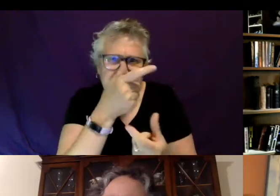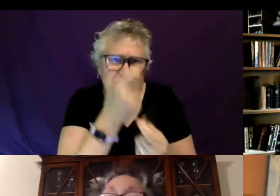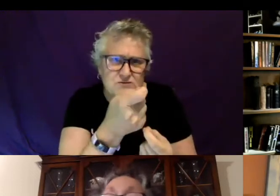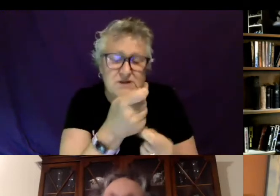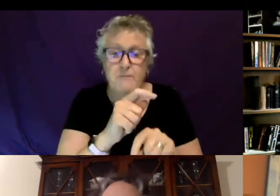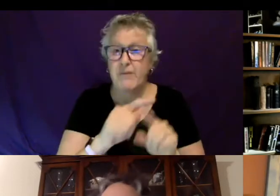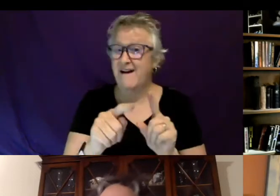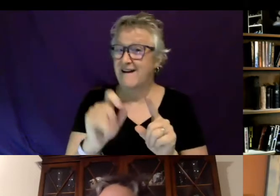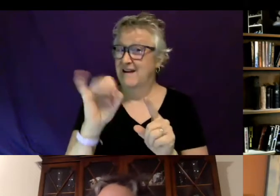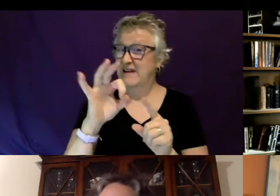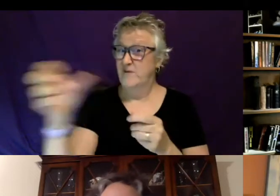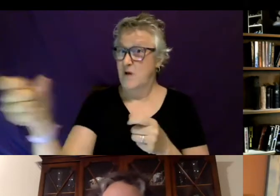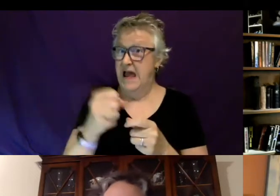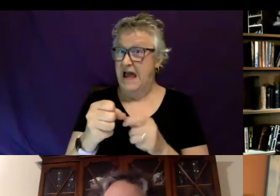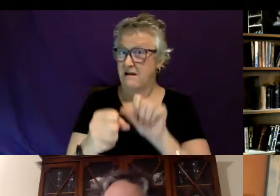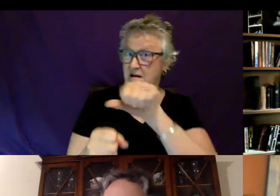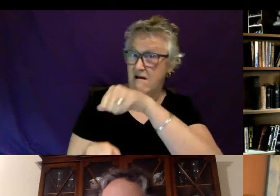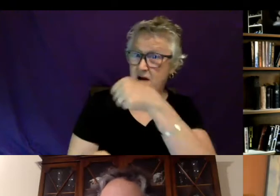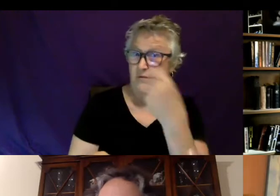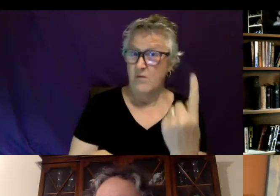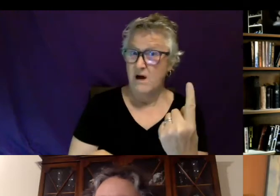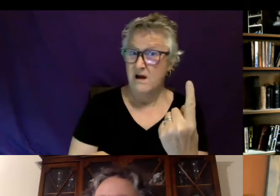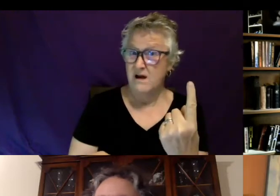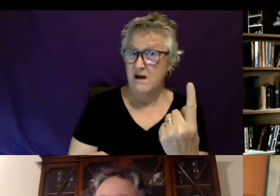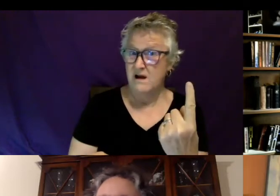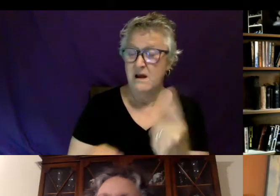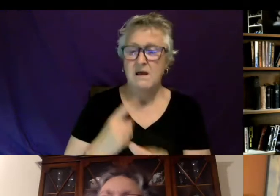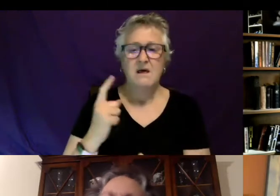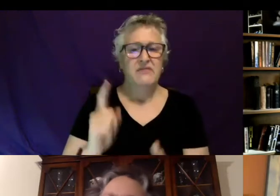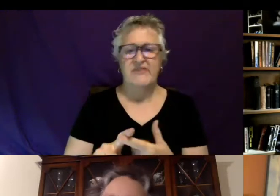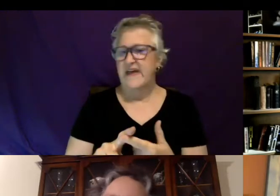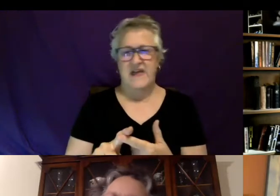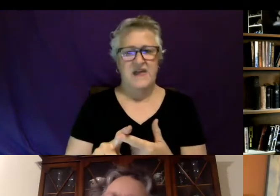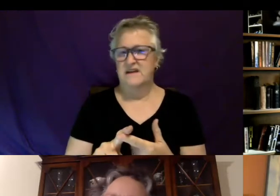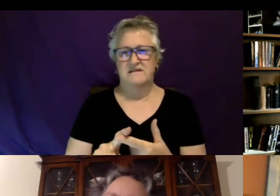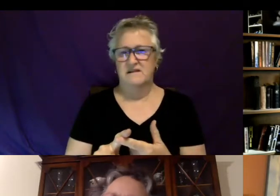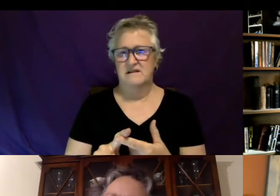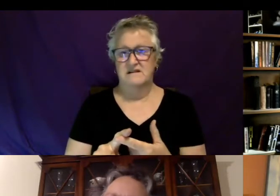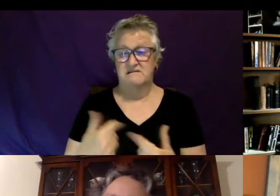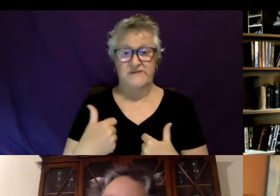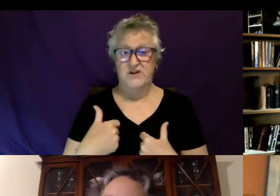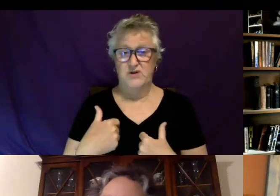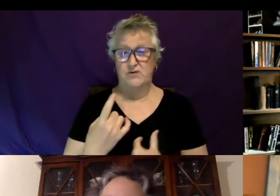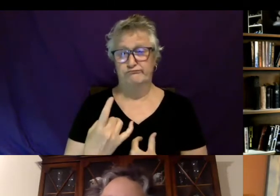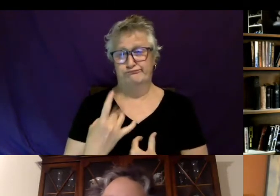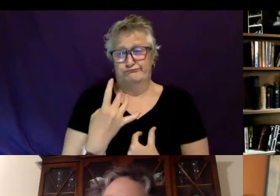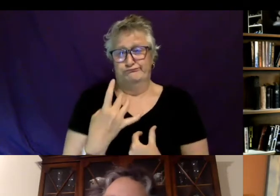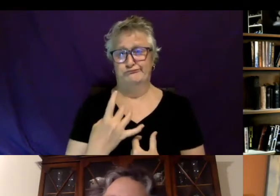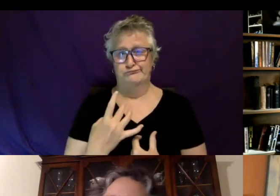and then you get that bonding, they'll bond with each other. And and you'll just be feeding, and cleaning their cage,